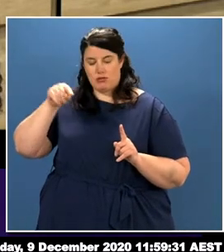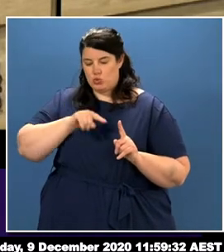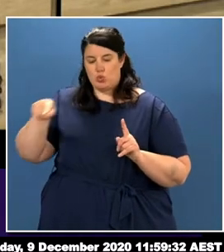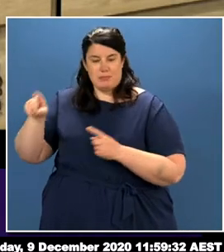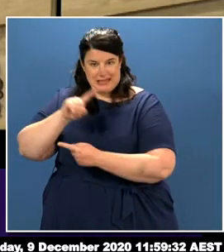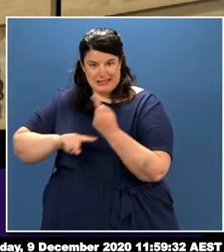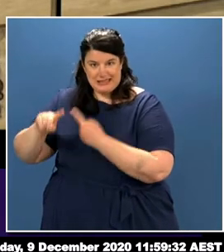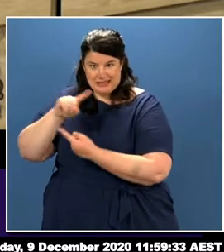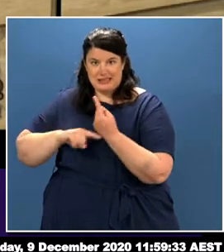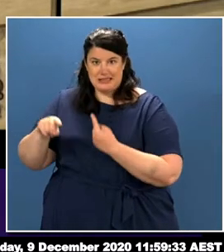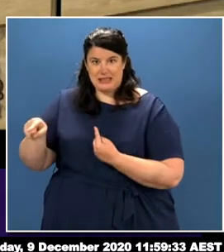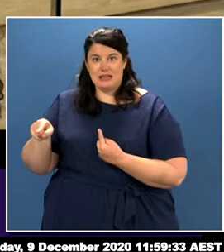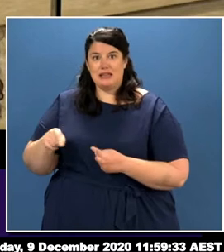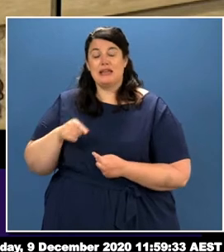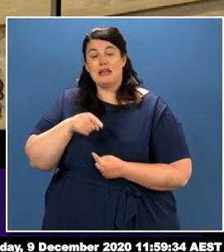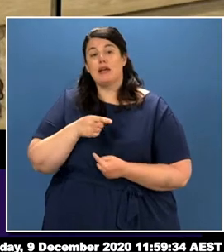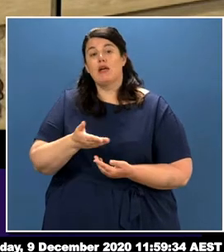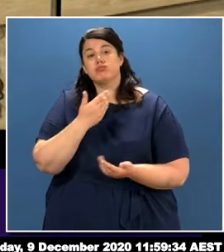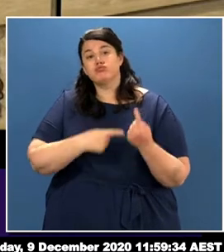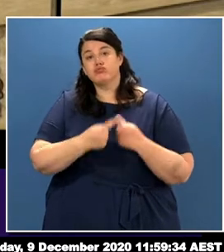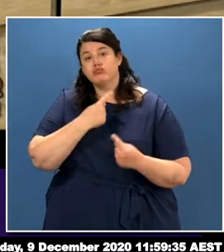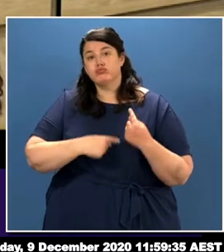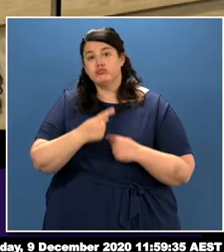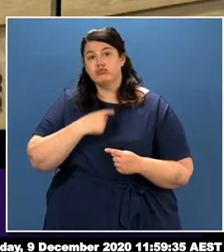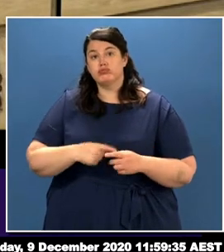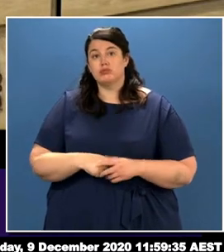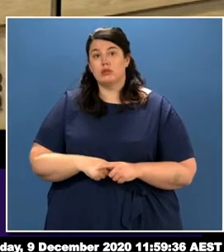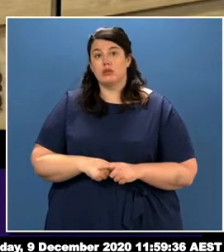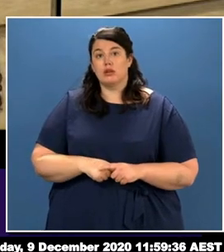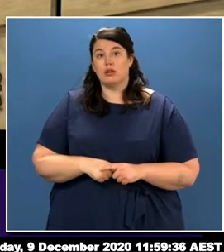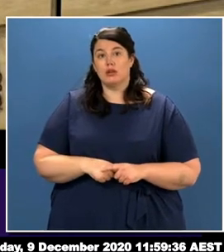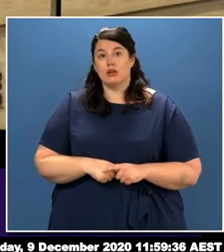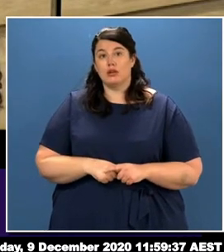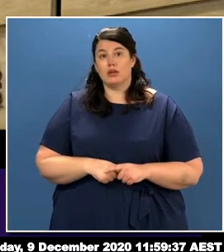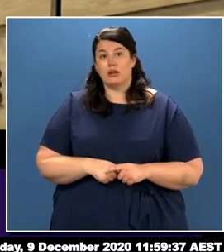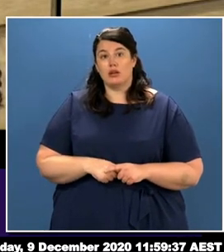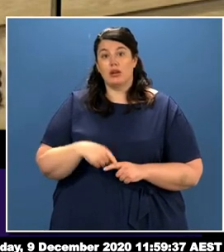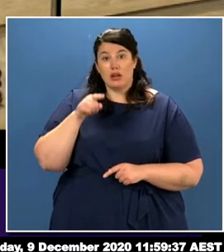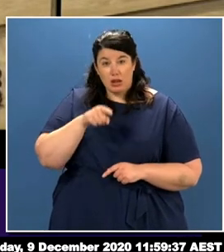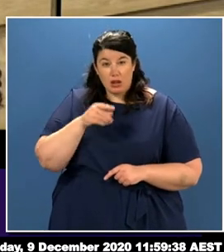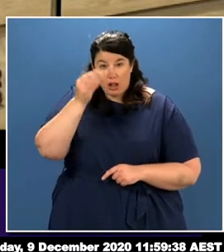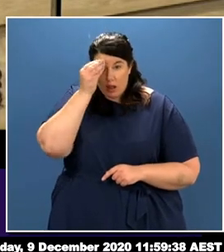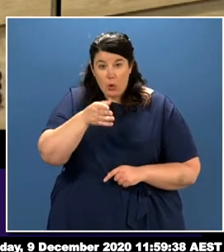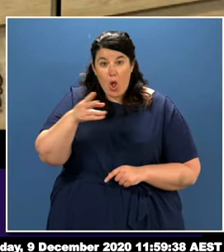in explaining to me that a library is where you read books.